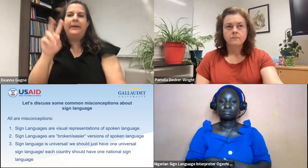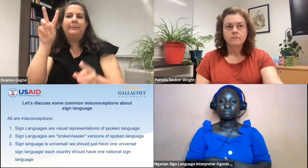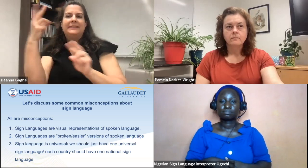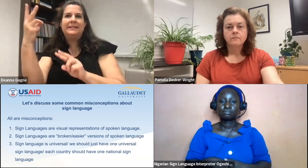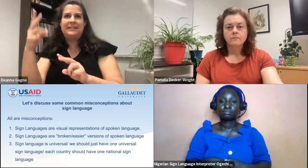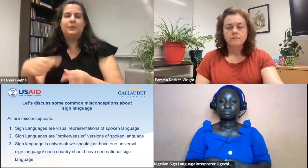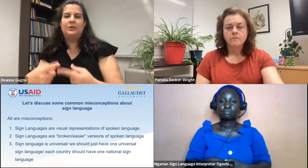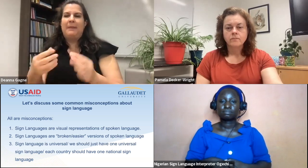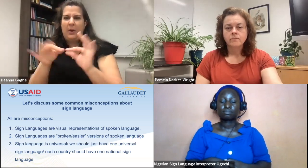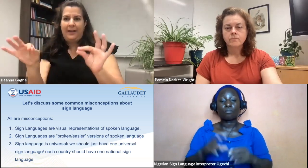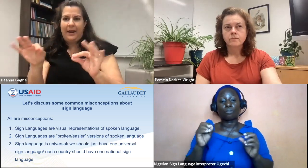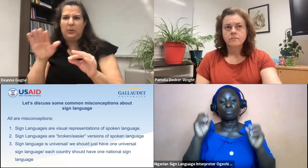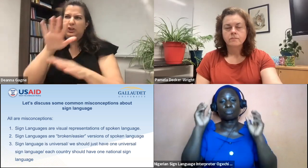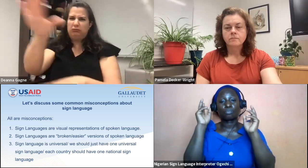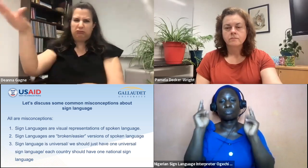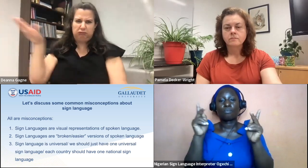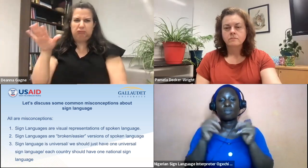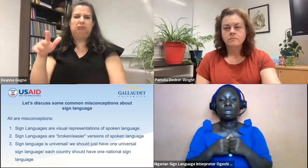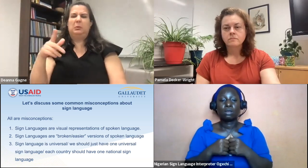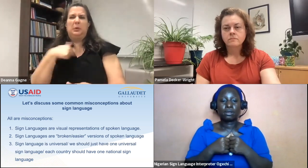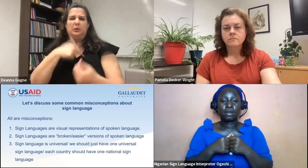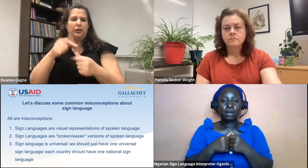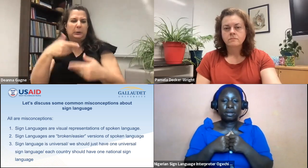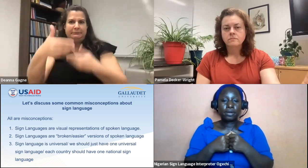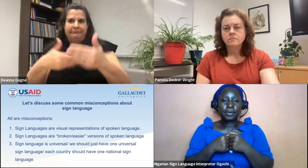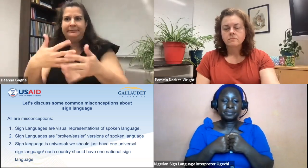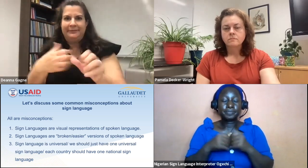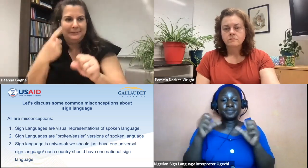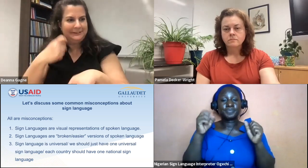common misconceptions People have about language in general.